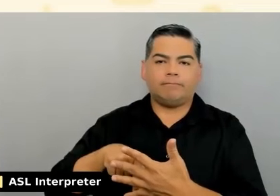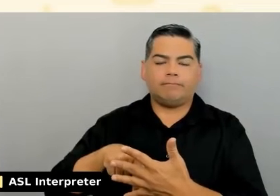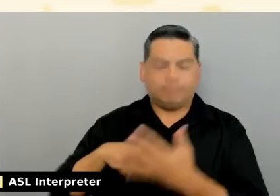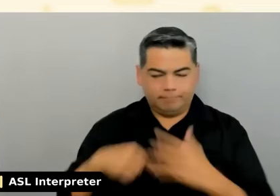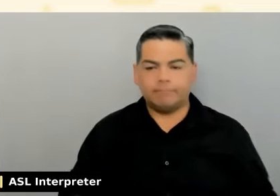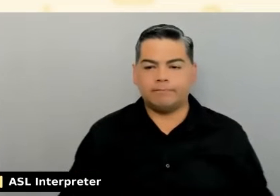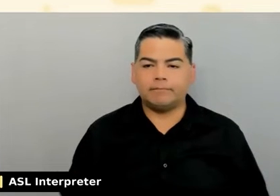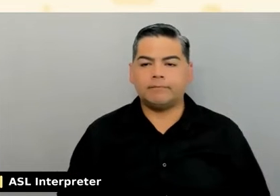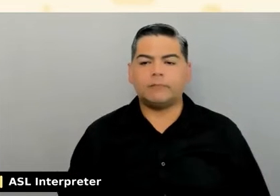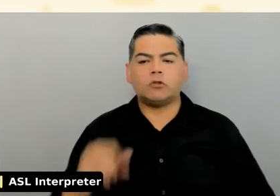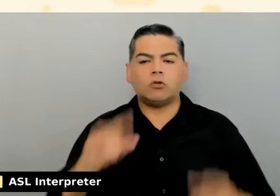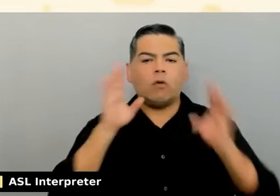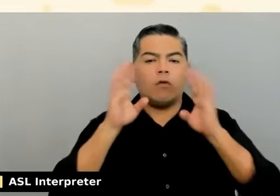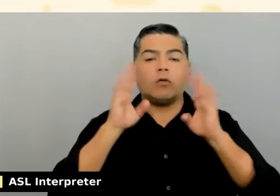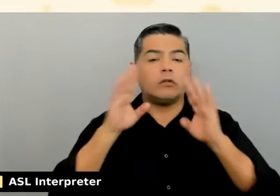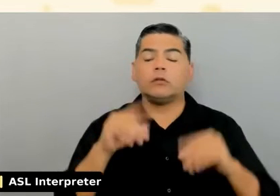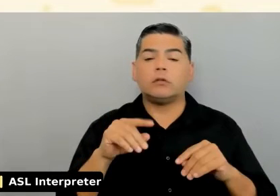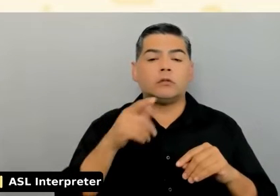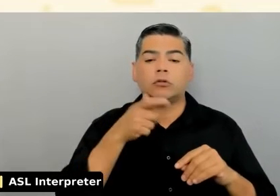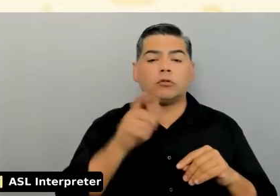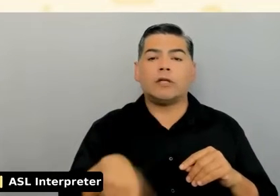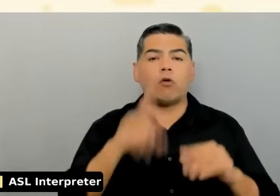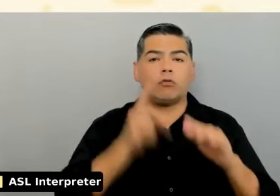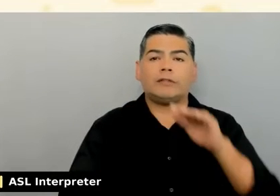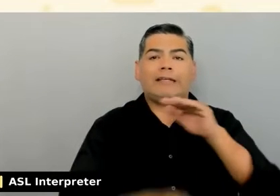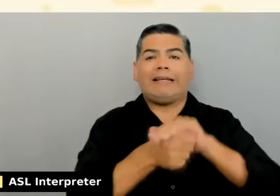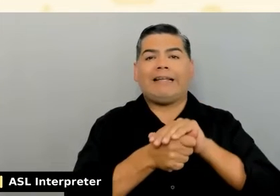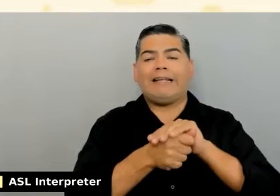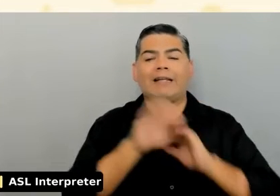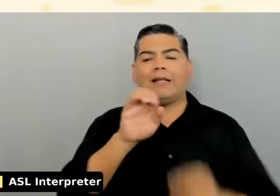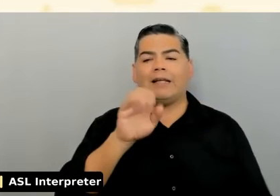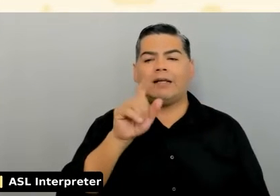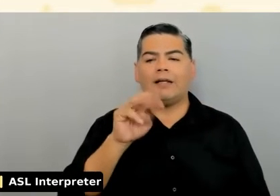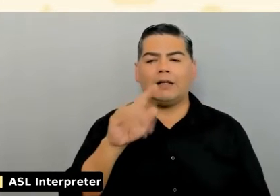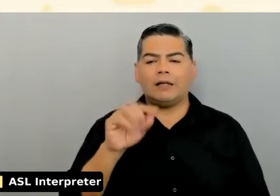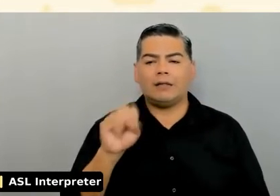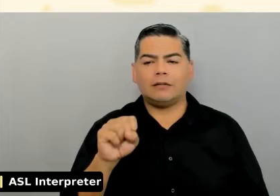Focus should also not go to hidden elements, because when the focus moves